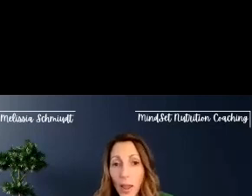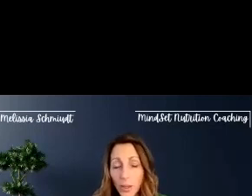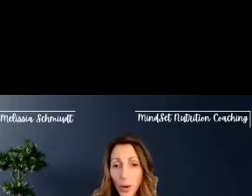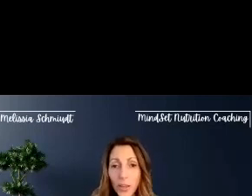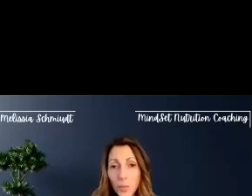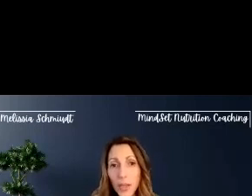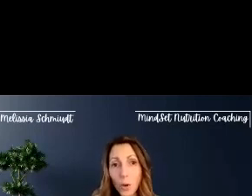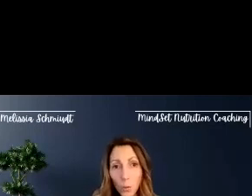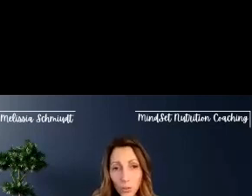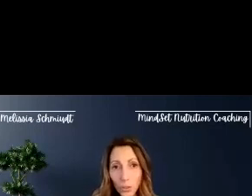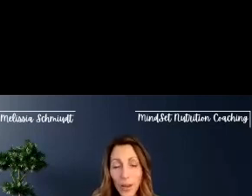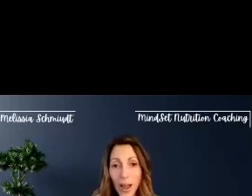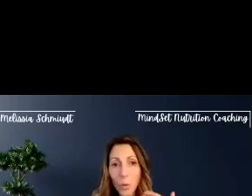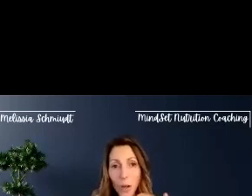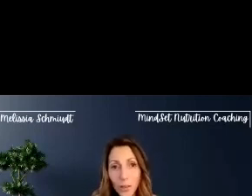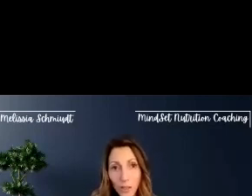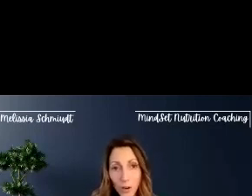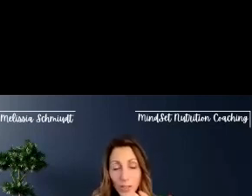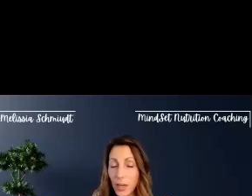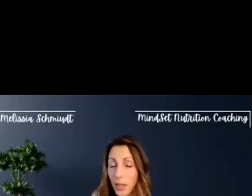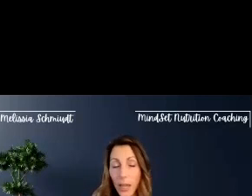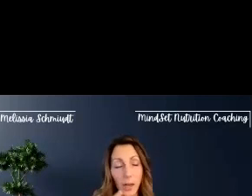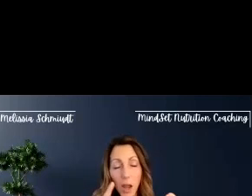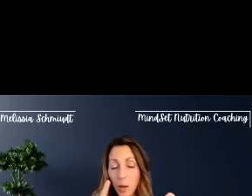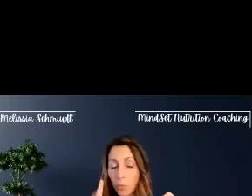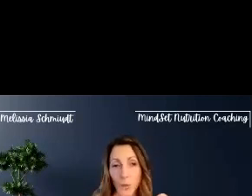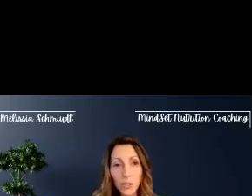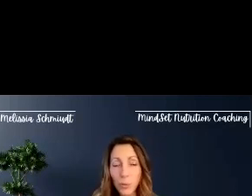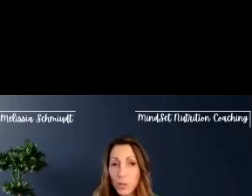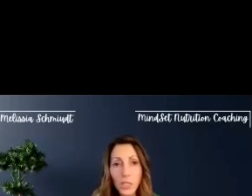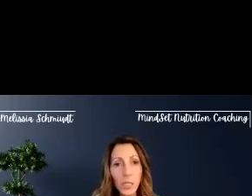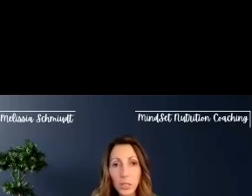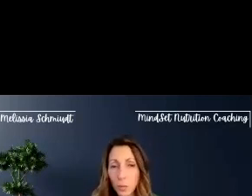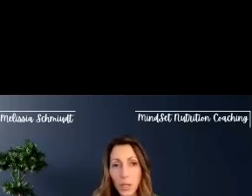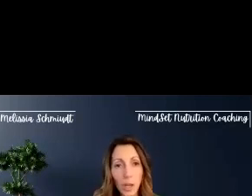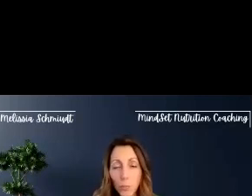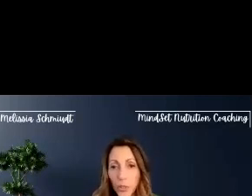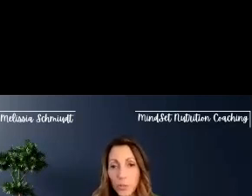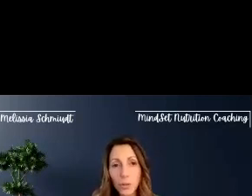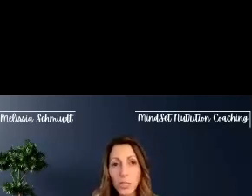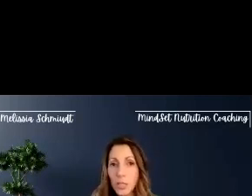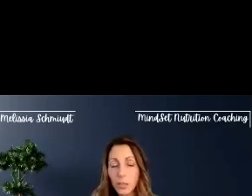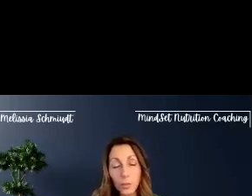So as we get older, we have to look at the quality of our diet. Again, I will preach protein is clean. I will preach protein.